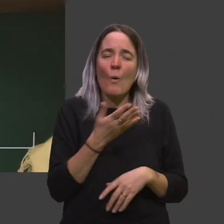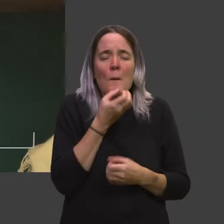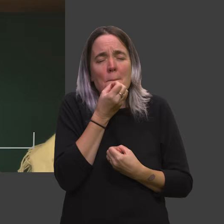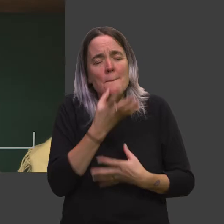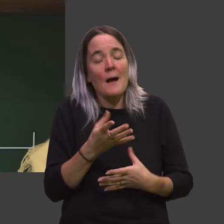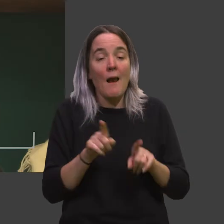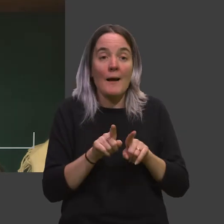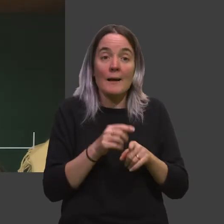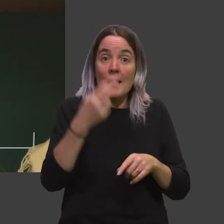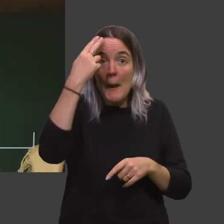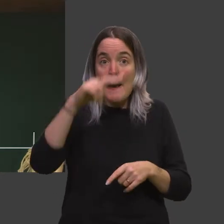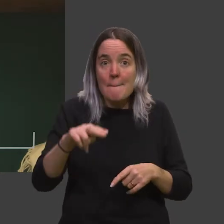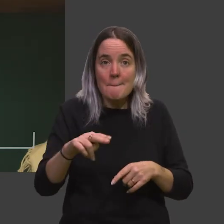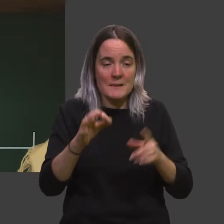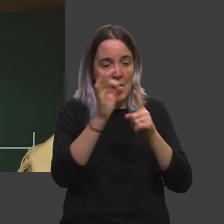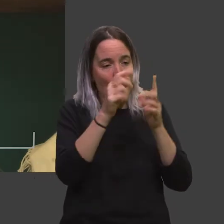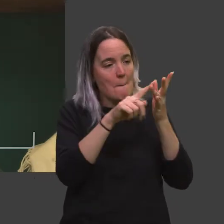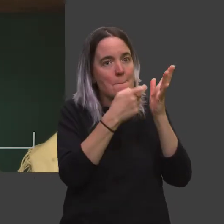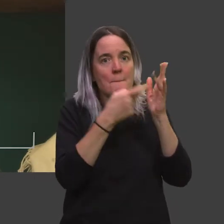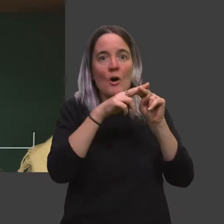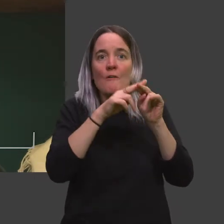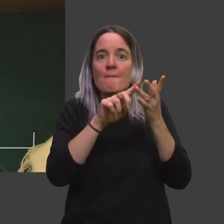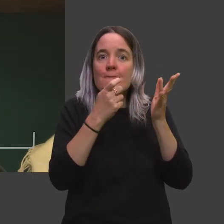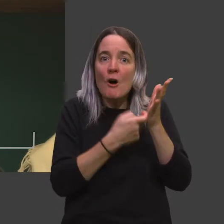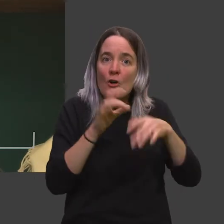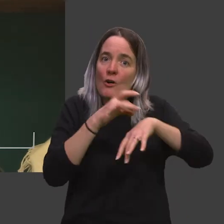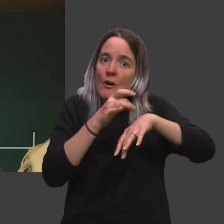Their names - Purple. Yellow. Green.